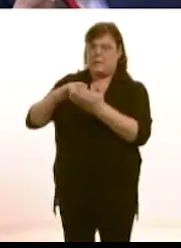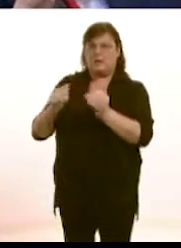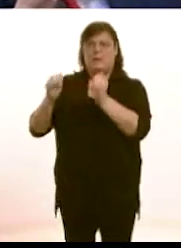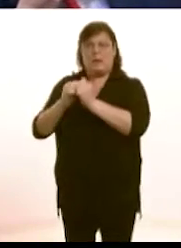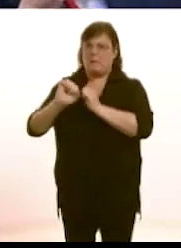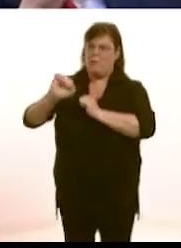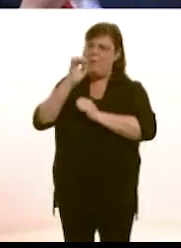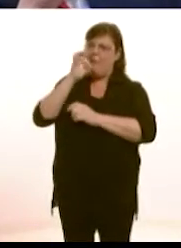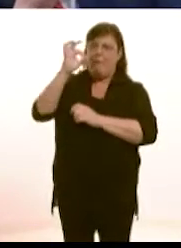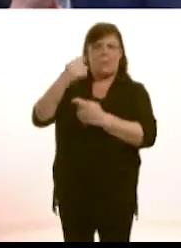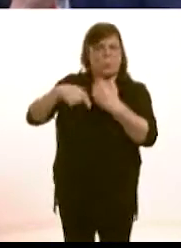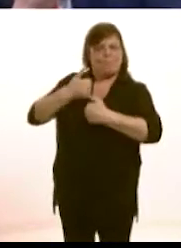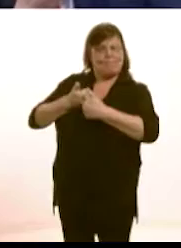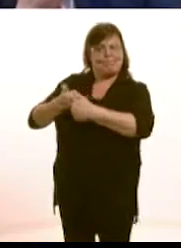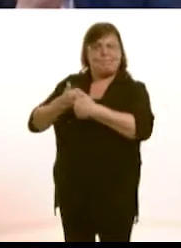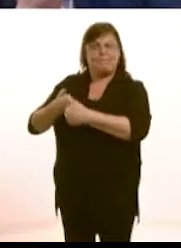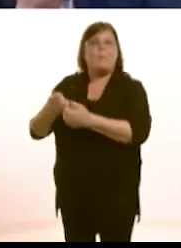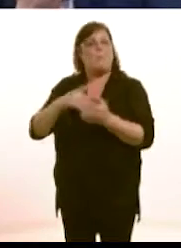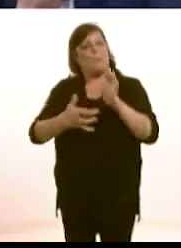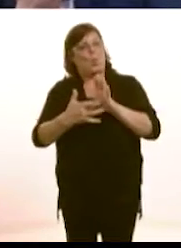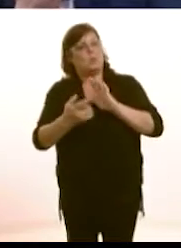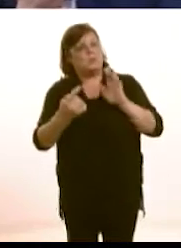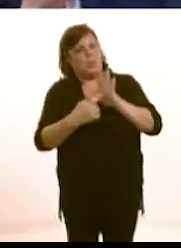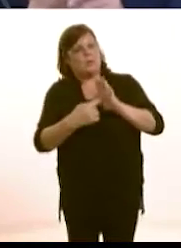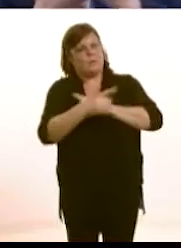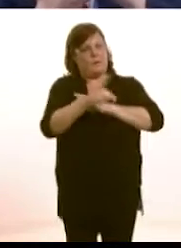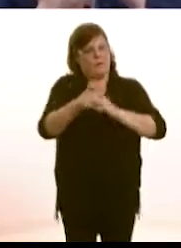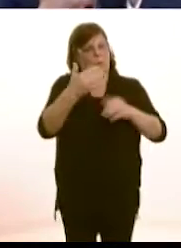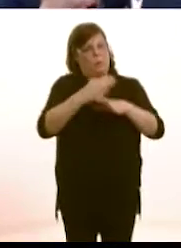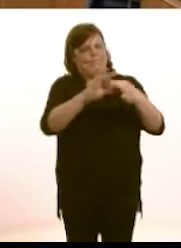but it is important now that they do work together to put a credible bid on the table.